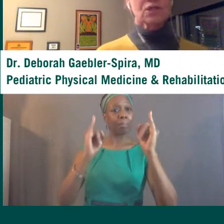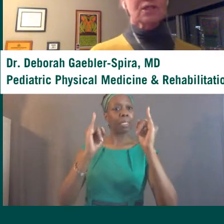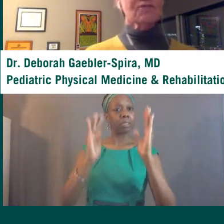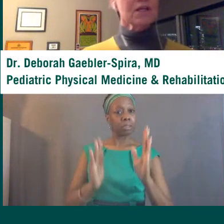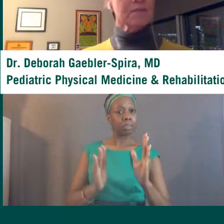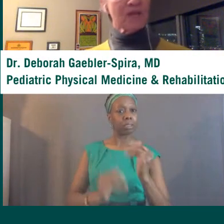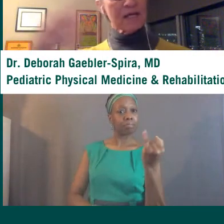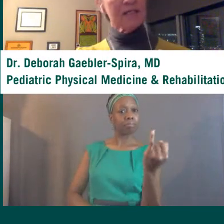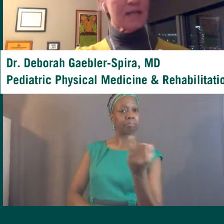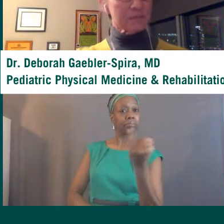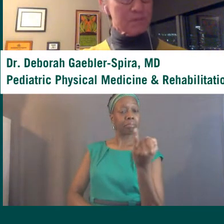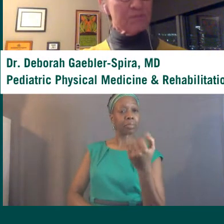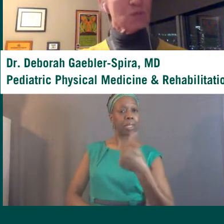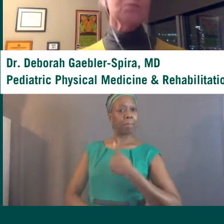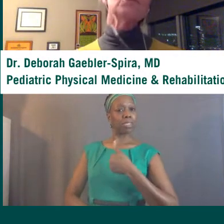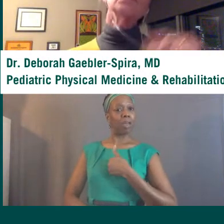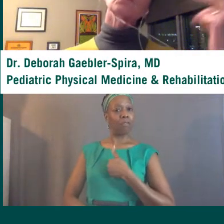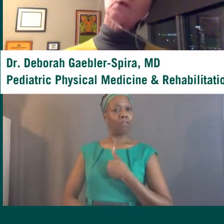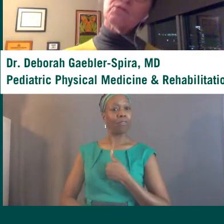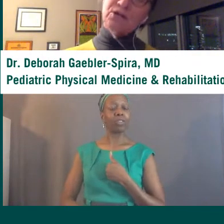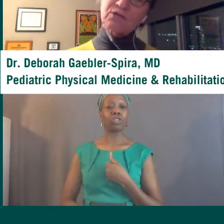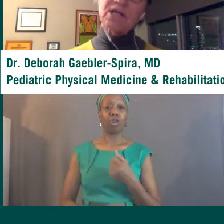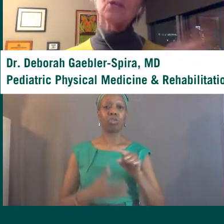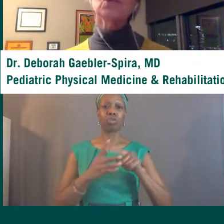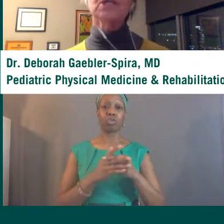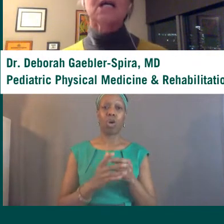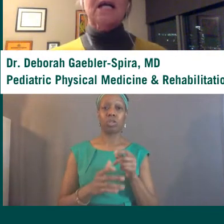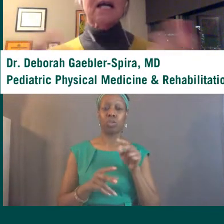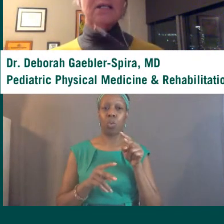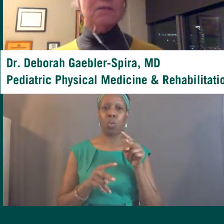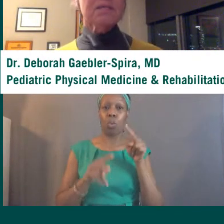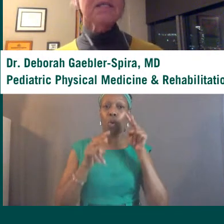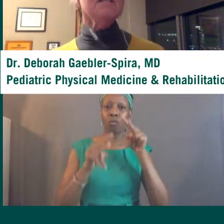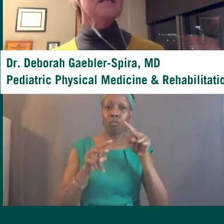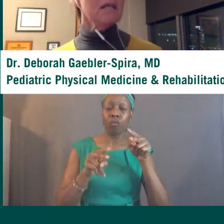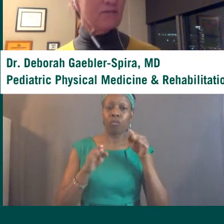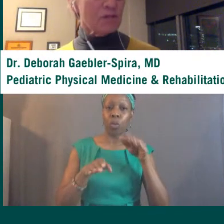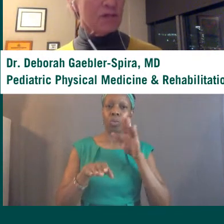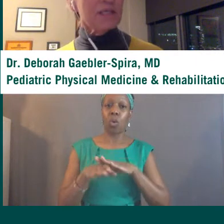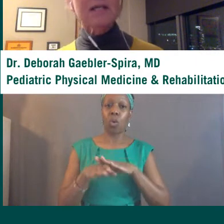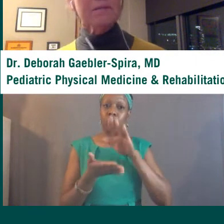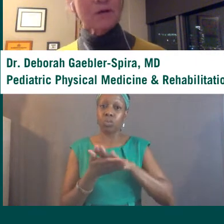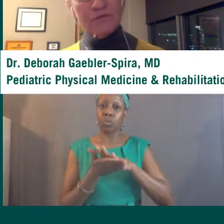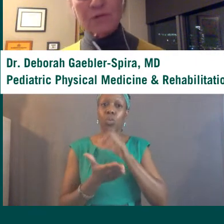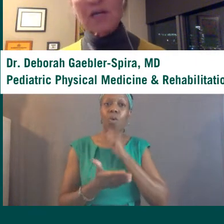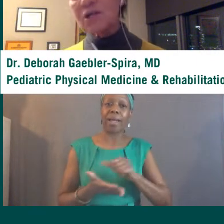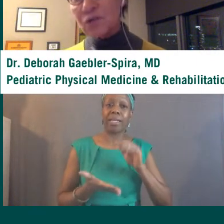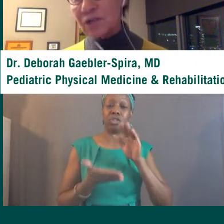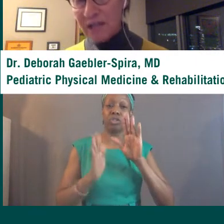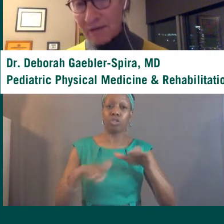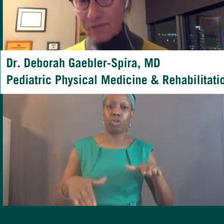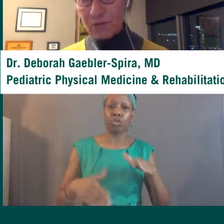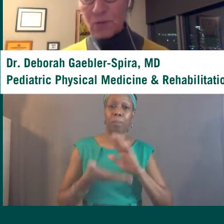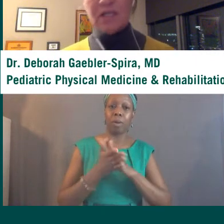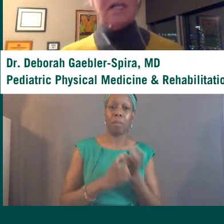to develop adaptive sports or recreation. And to begin even thinking about vocational efforts.